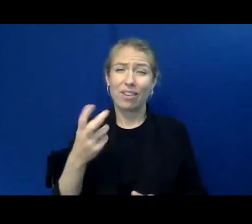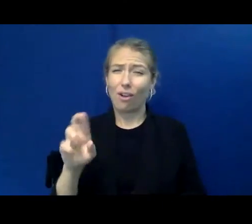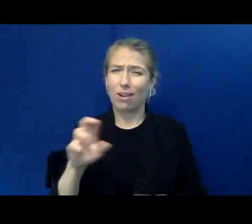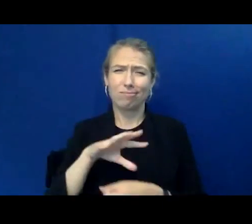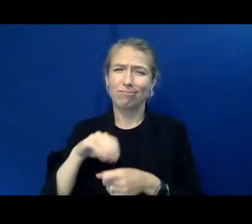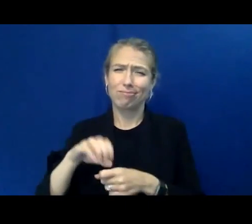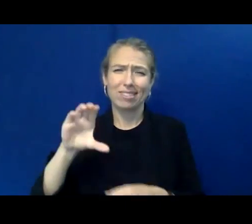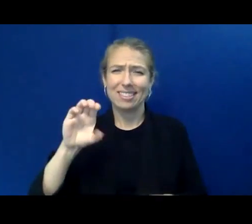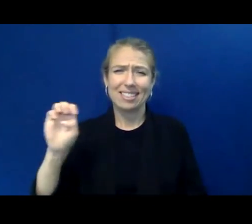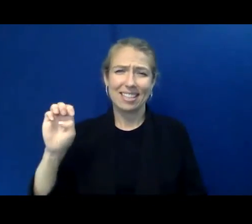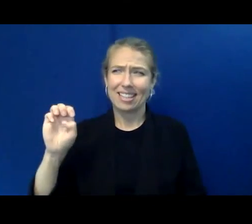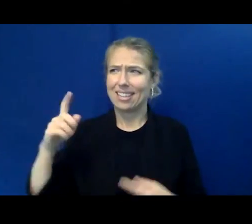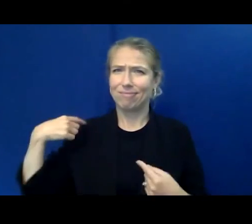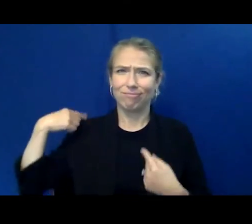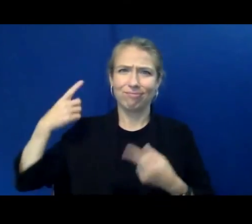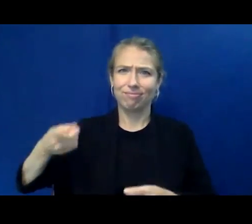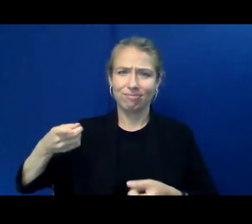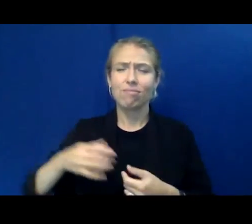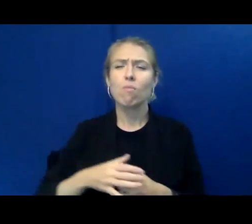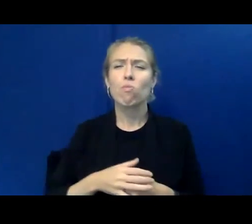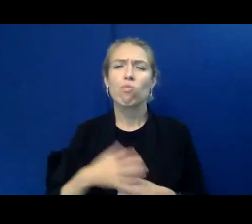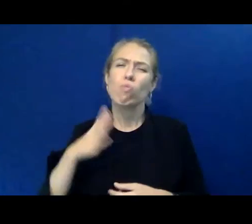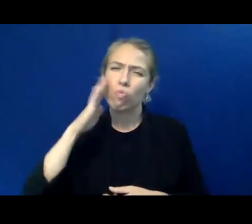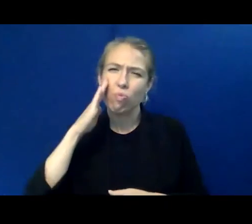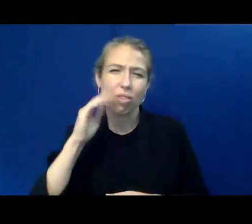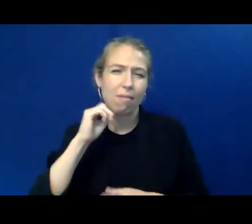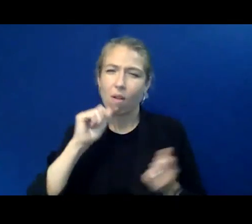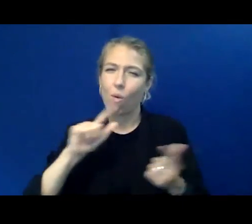services, and I know that not every state has been doing that.